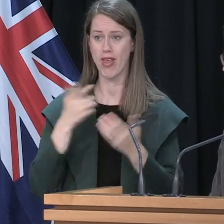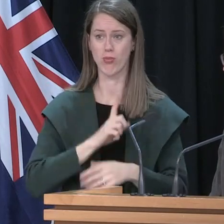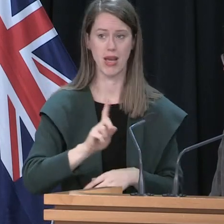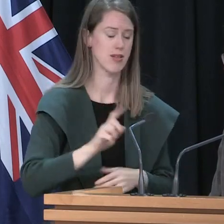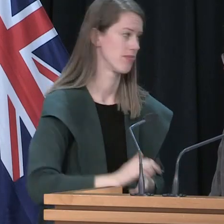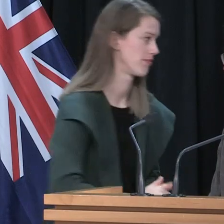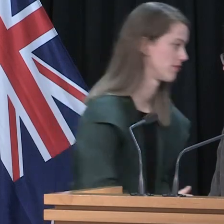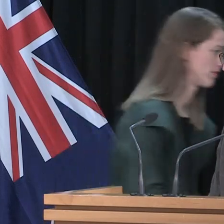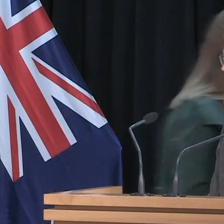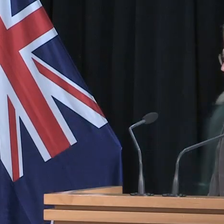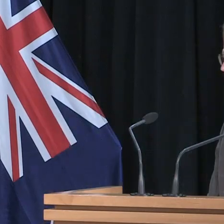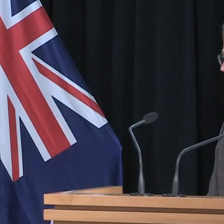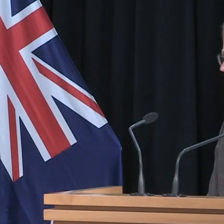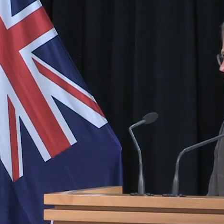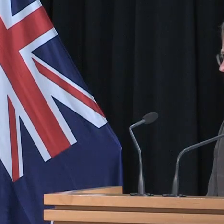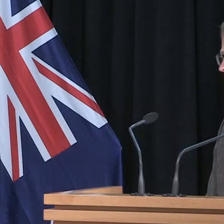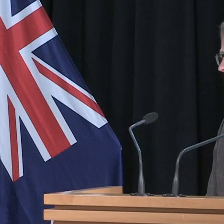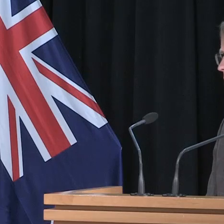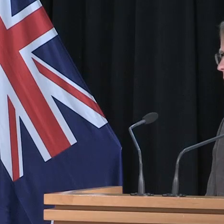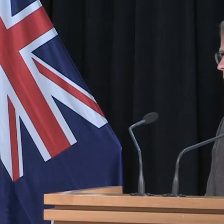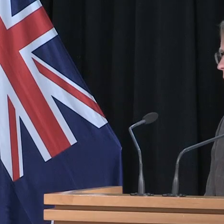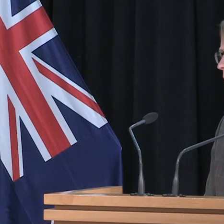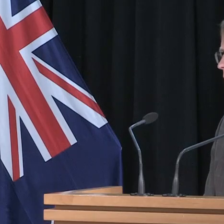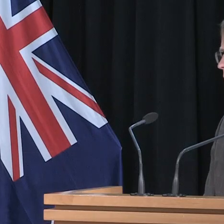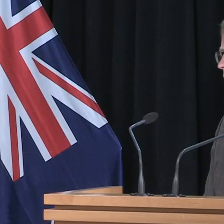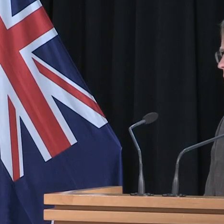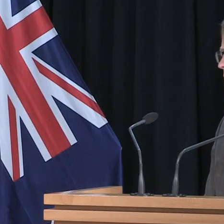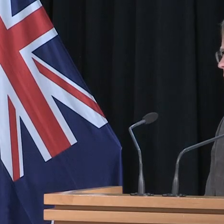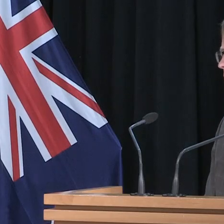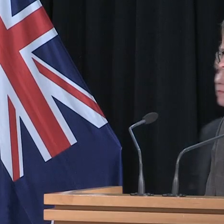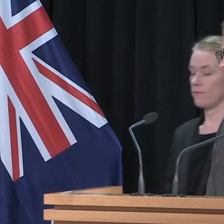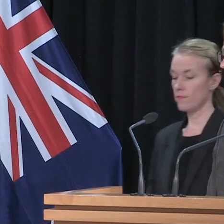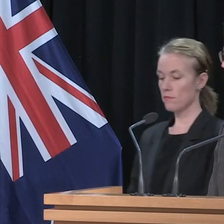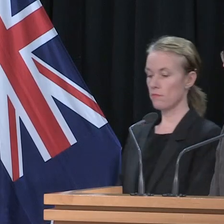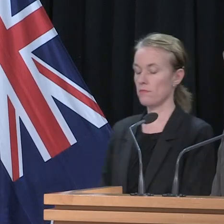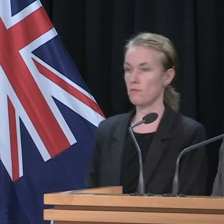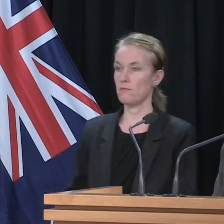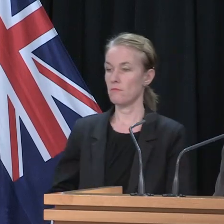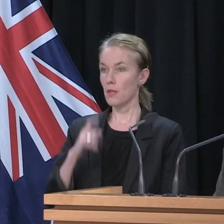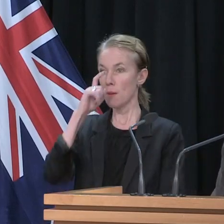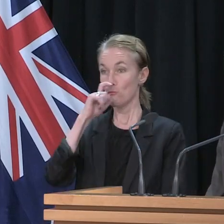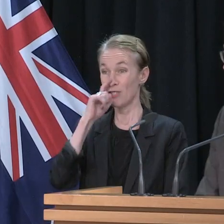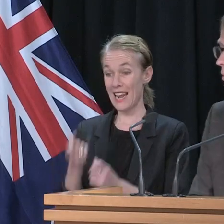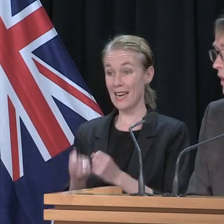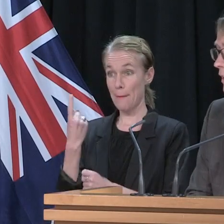people beings able to provide us with good contact information and also have a record of where they have